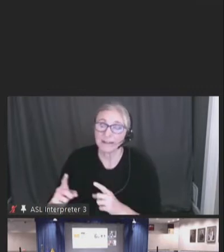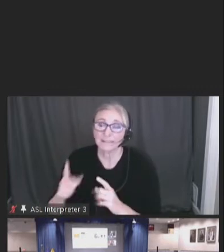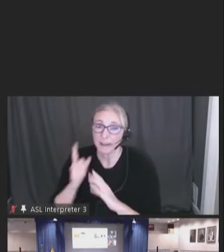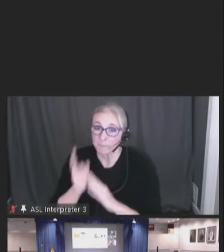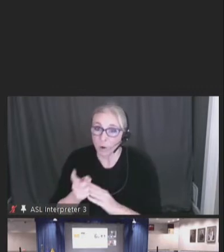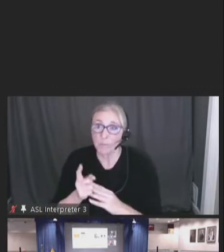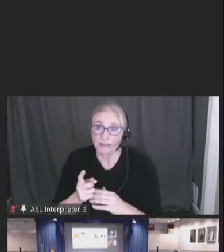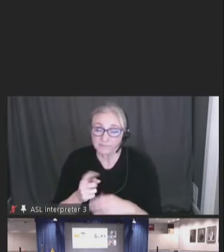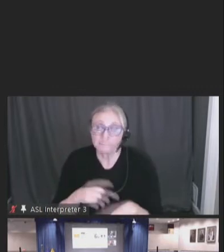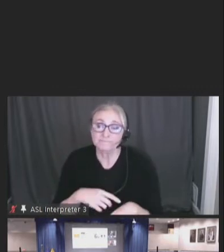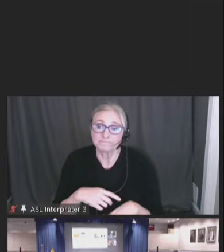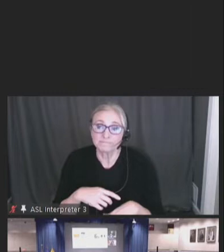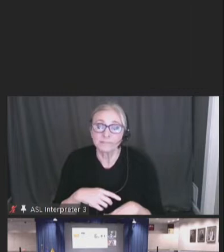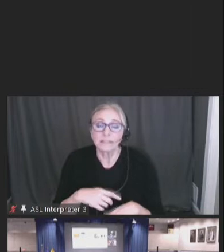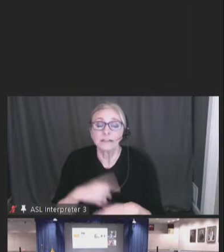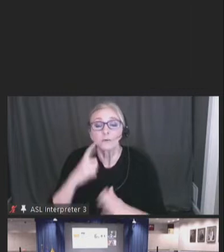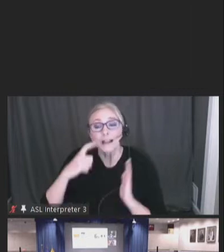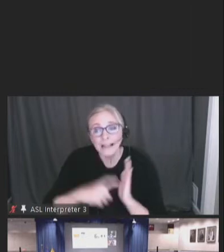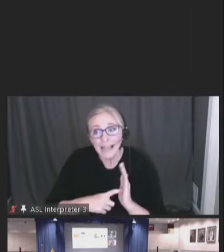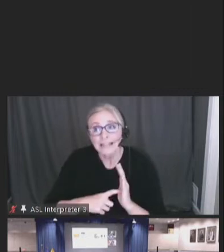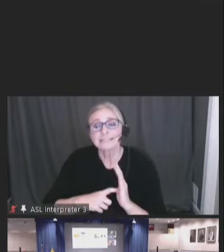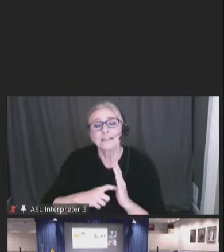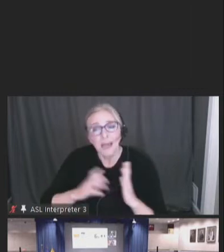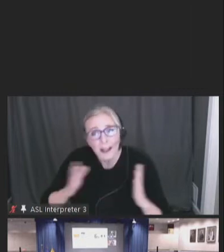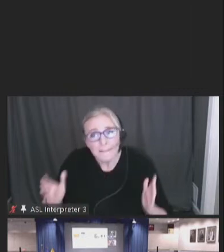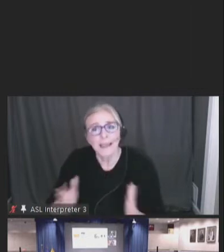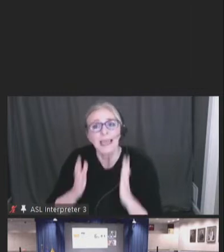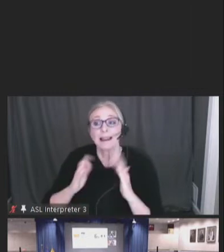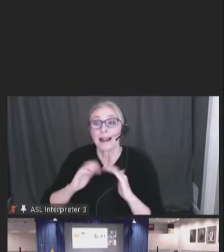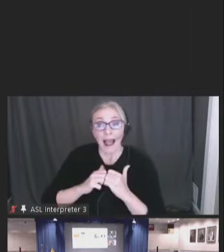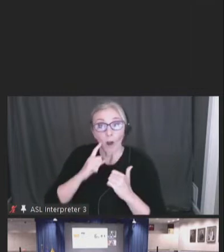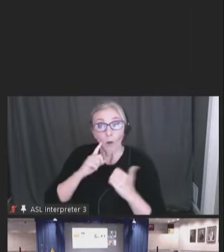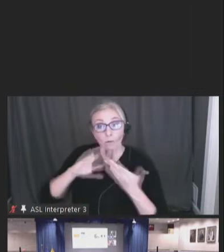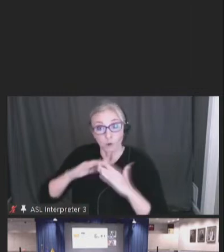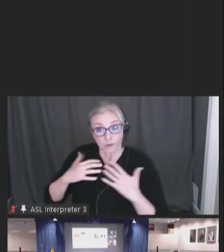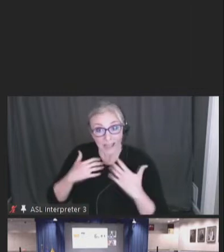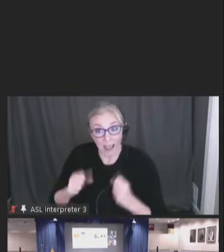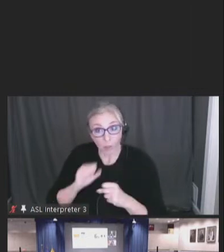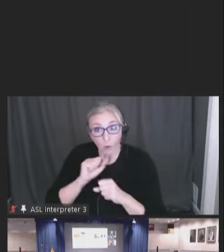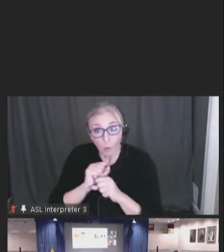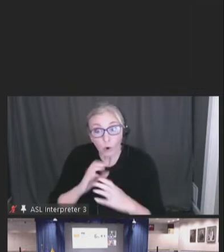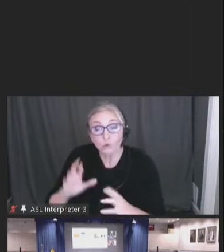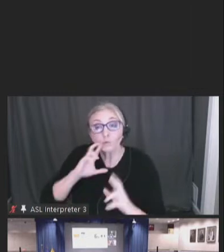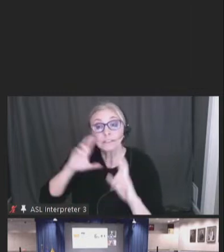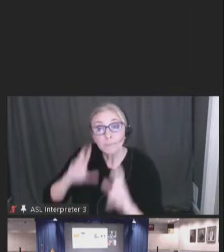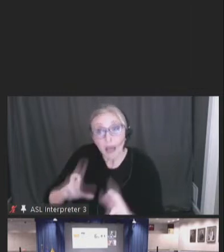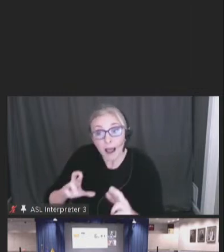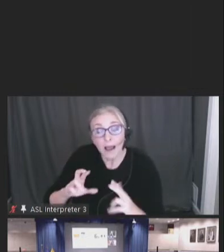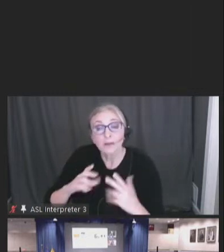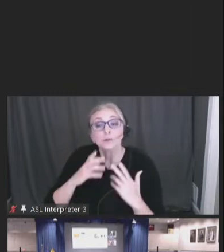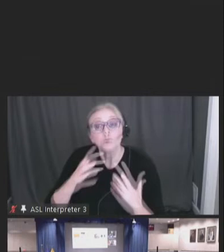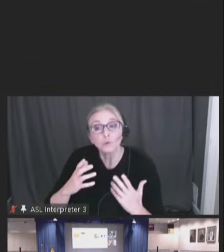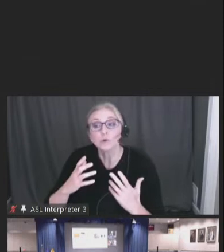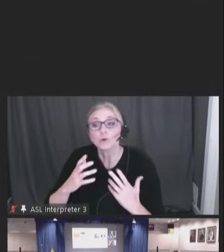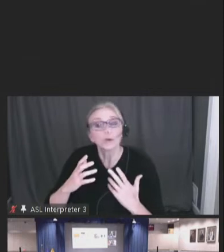the campaign and the way in which community health workers responded to the rise -- the